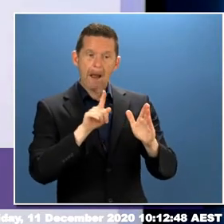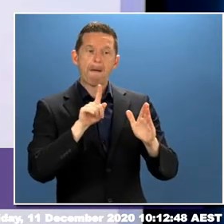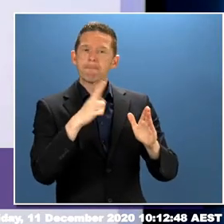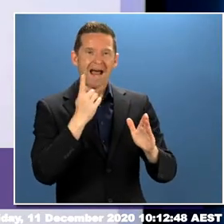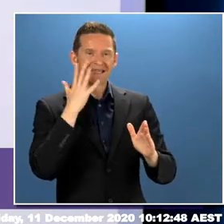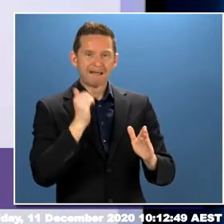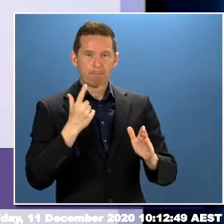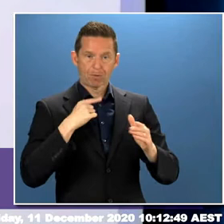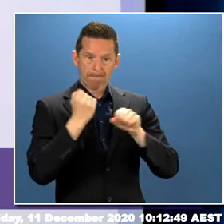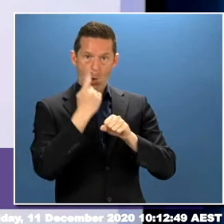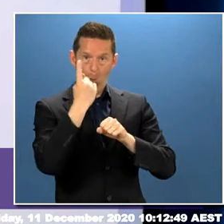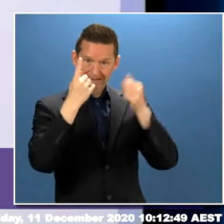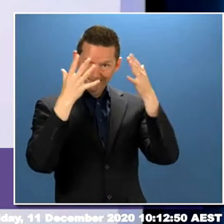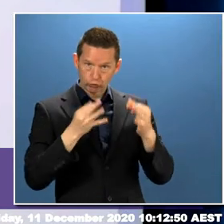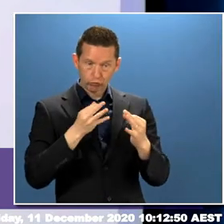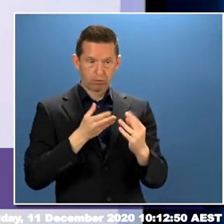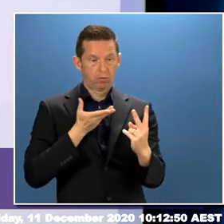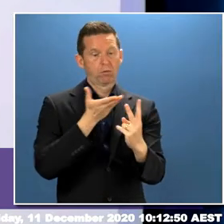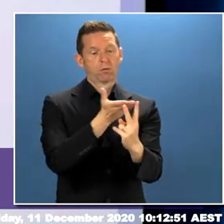So can I use an example perhaps for you.